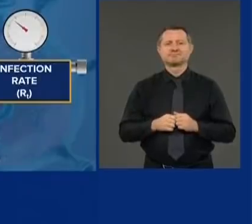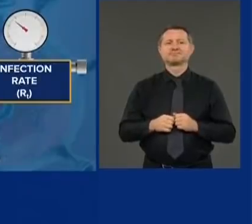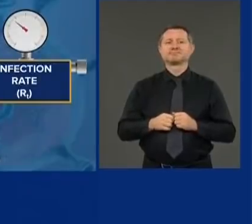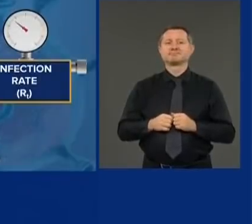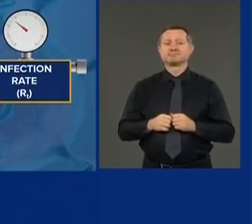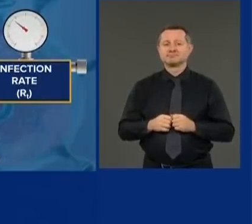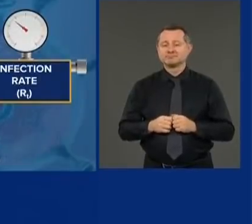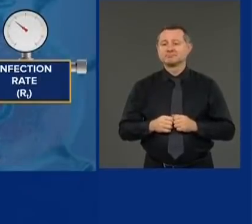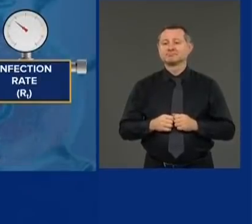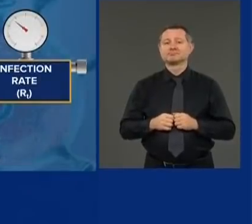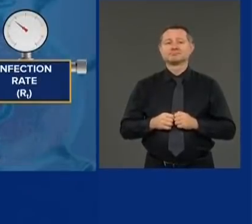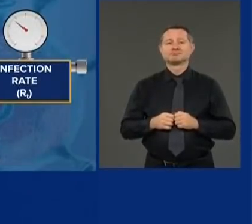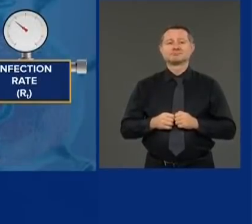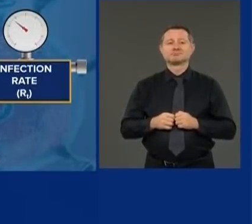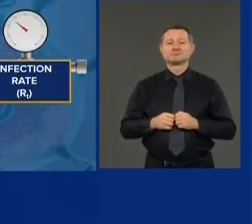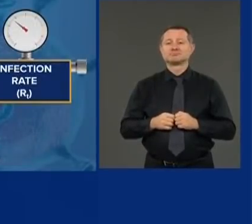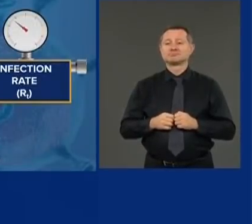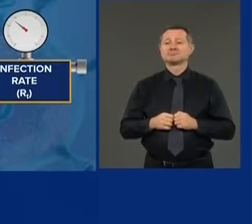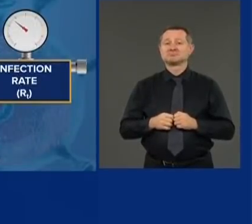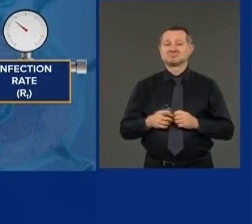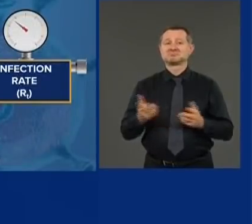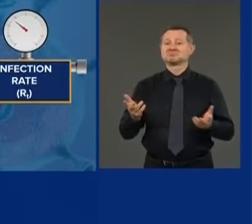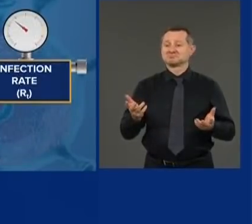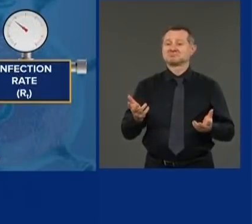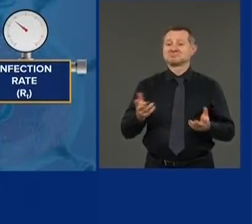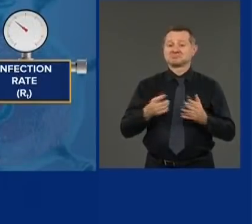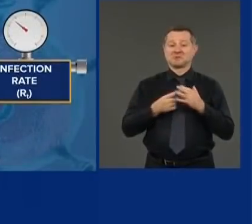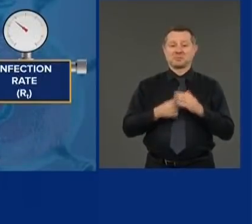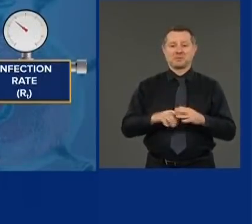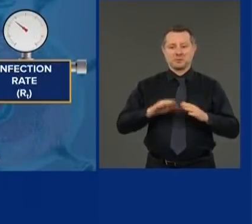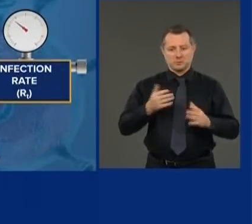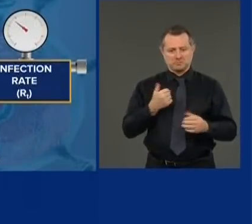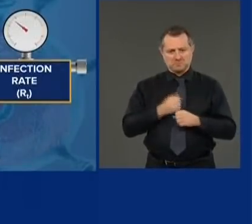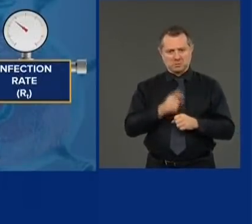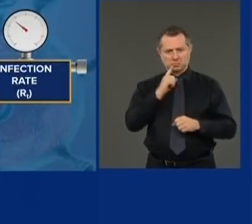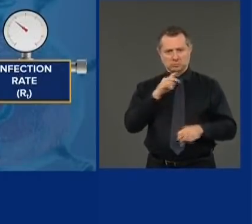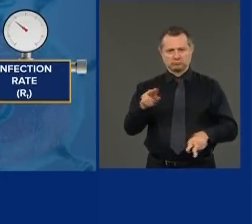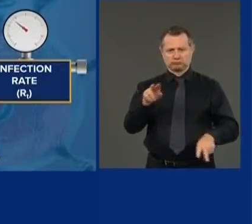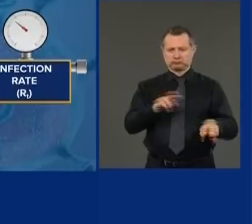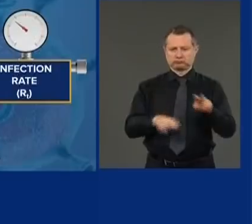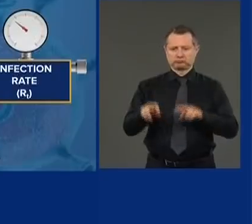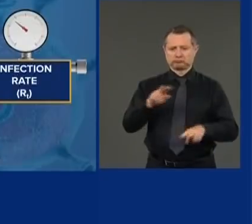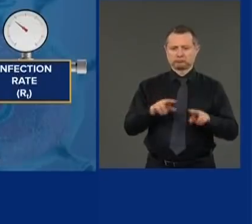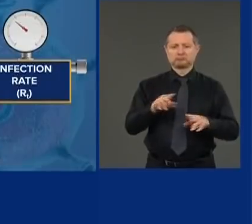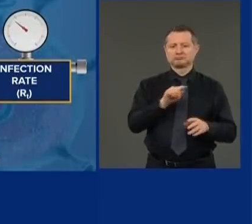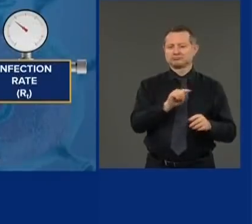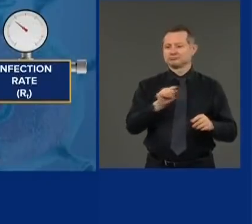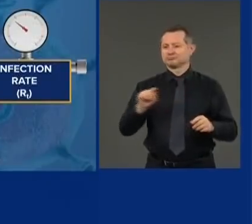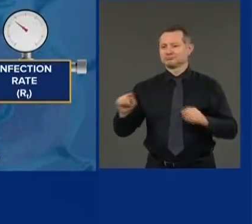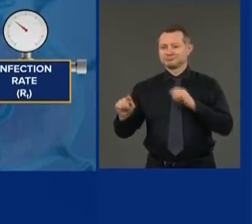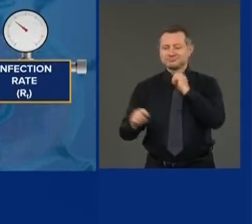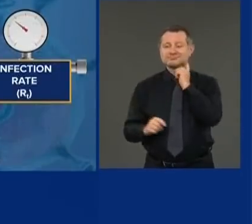BASICALLY RUNNING FLAT. AND THAT IS GREAT NEWS. THAT IS REALLY GREAT NEWS.